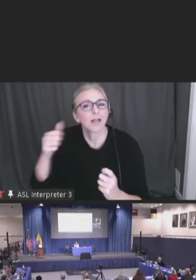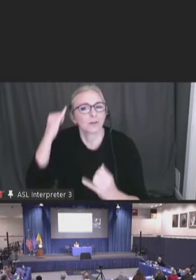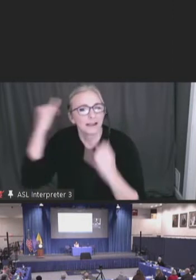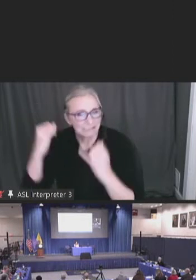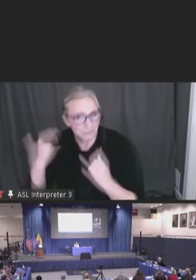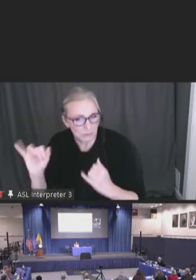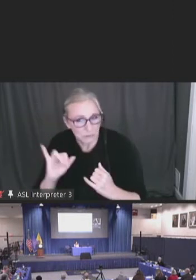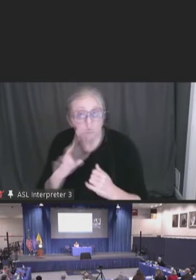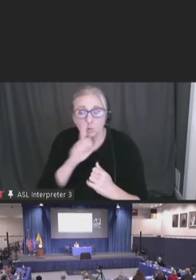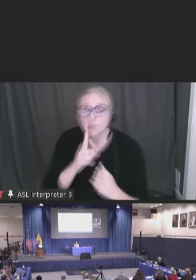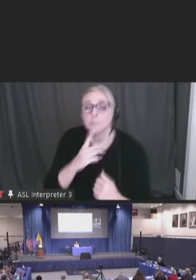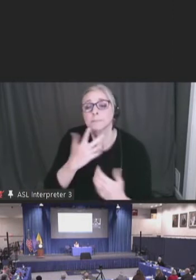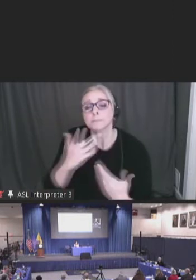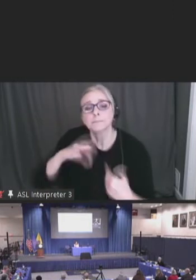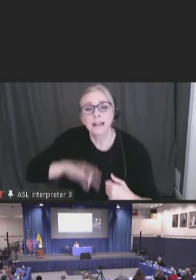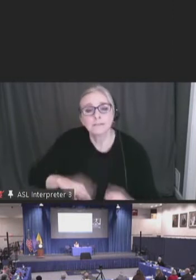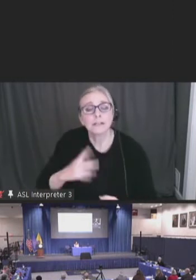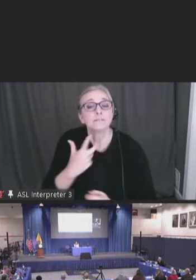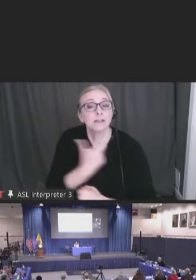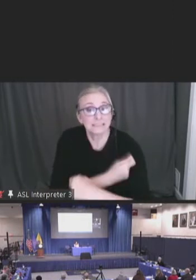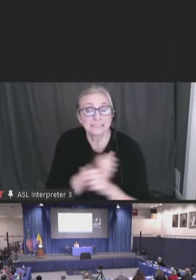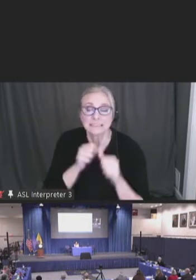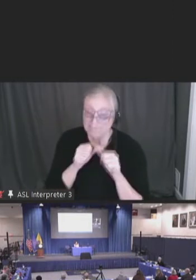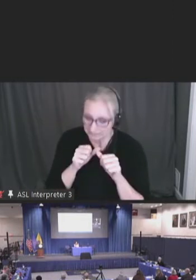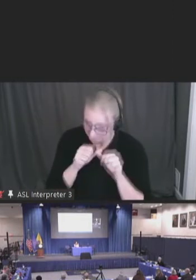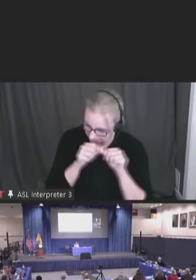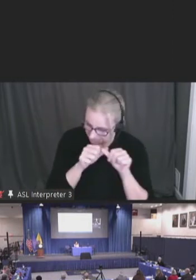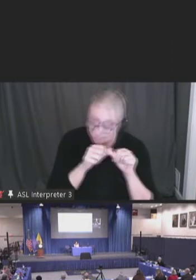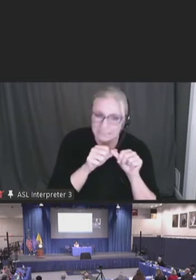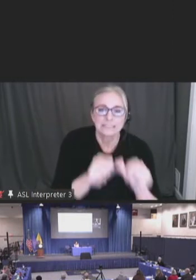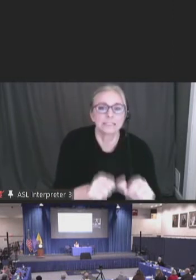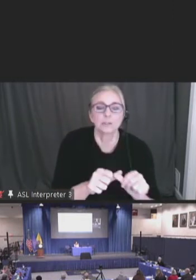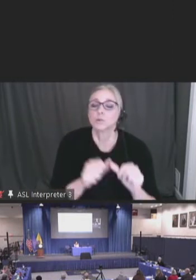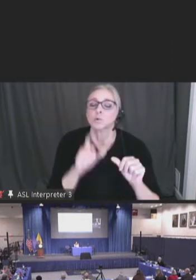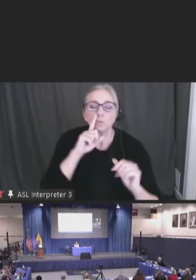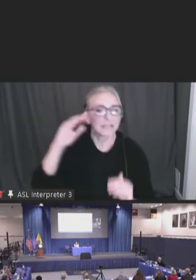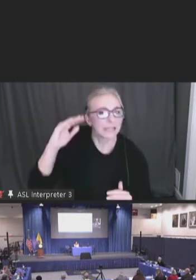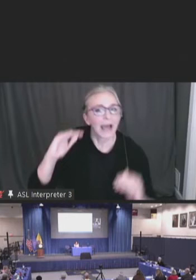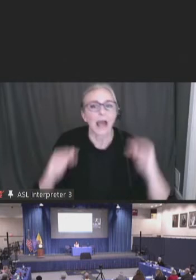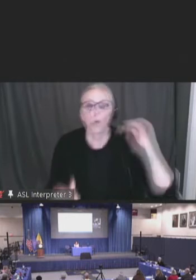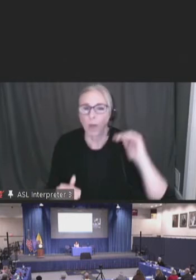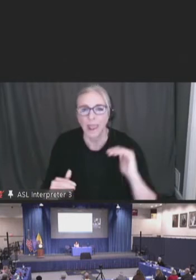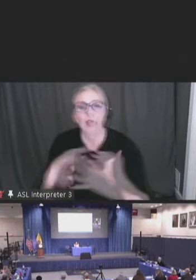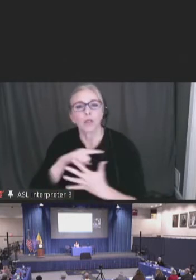And the benefits of vaccination strong -- continue to strongly outweigh the known and potential risks. Next slide, please.